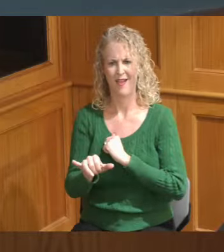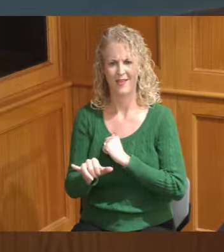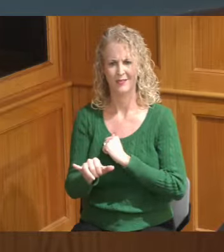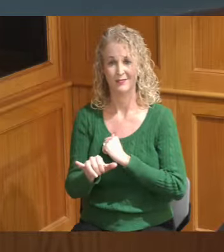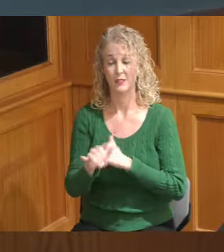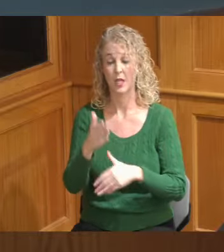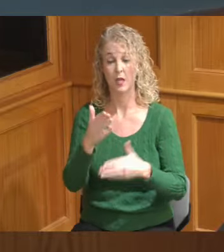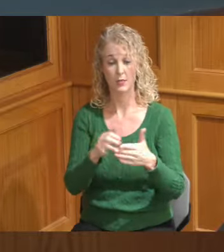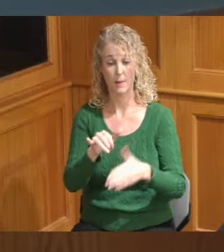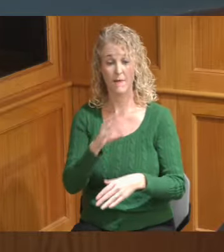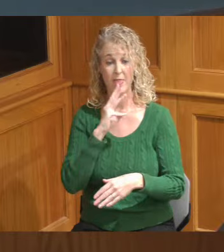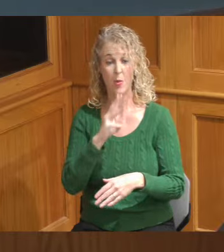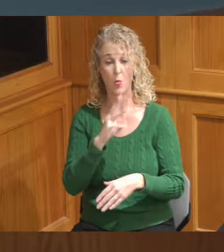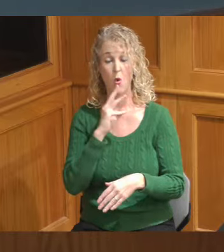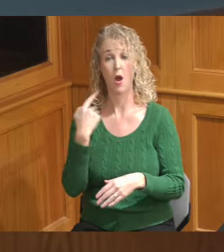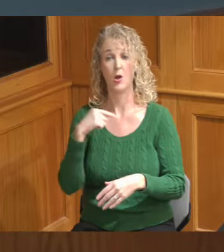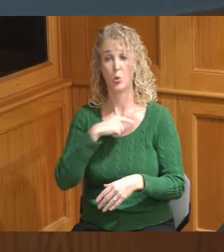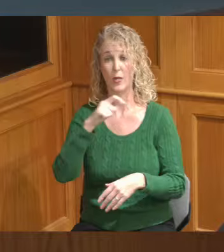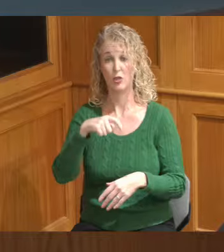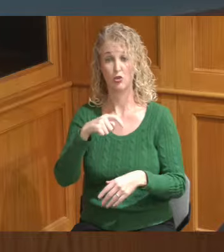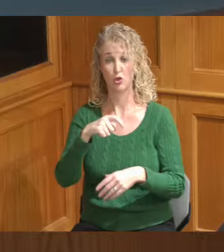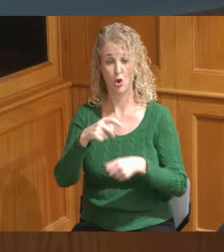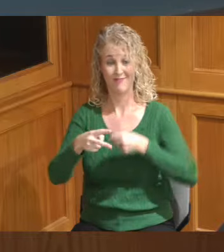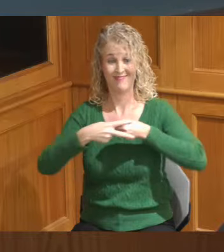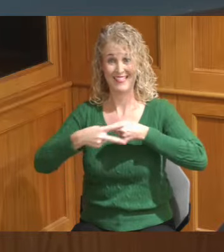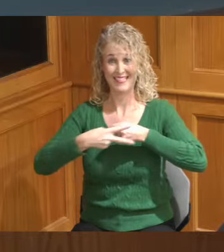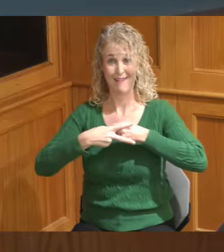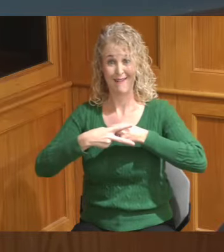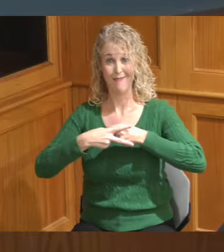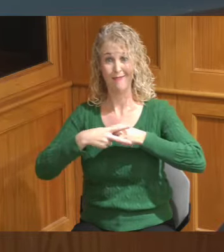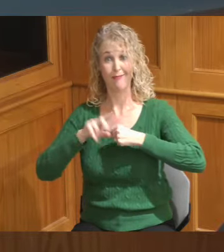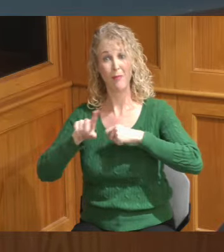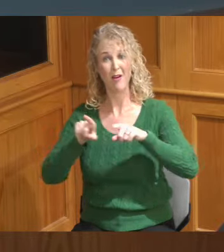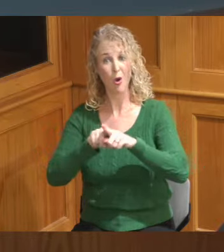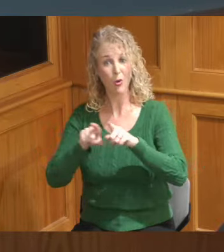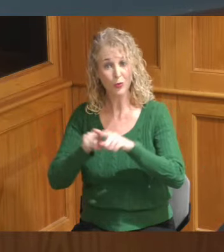some of the storm water that's running off into the system, but also make sure that those that